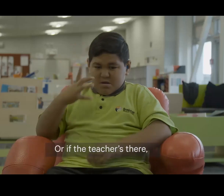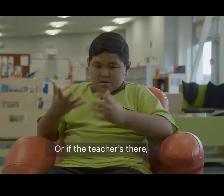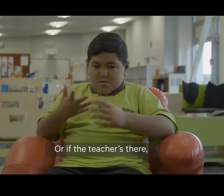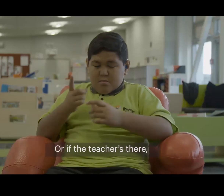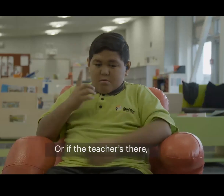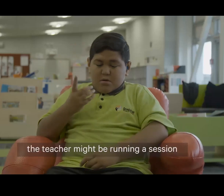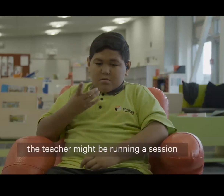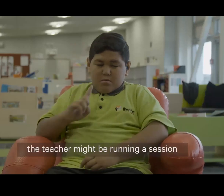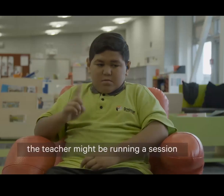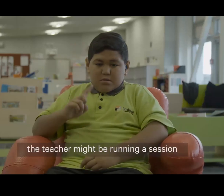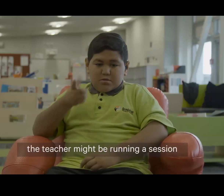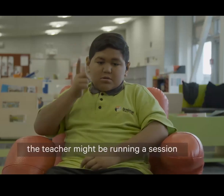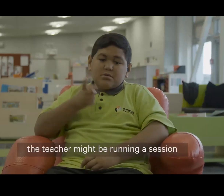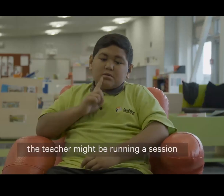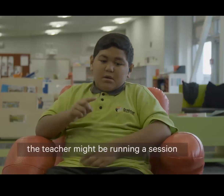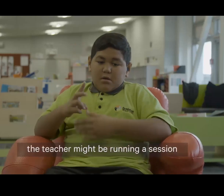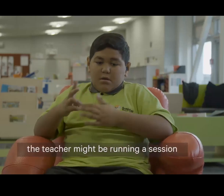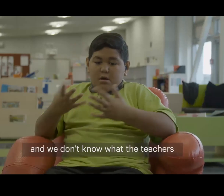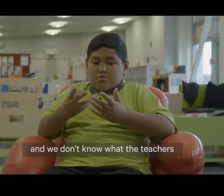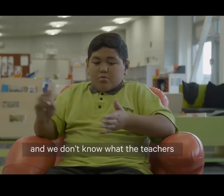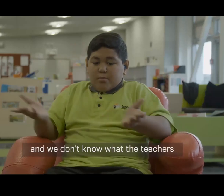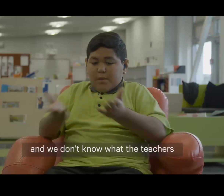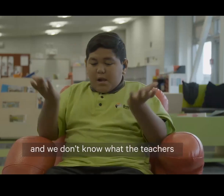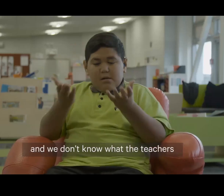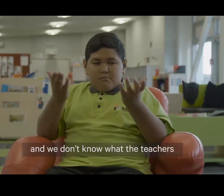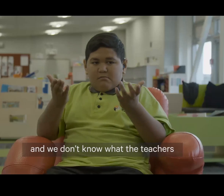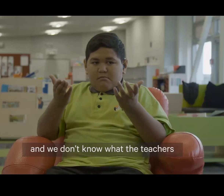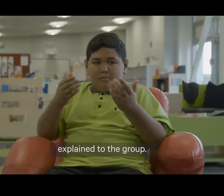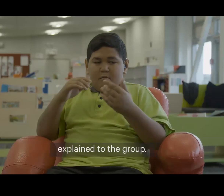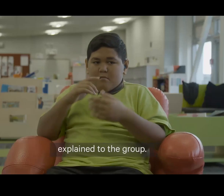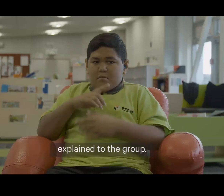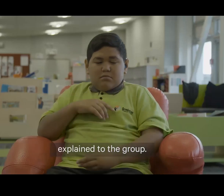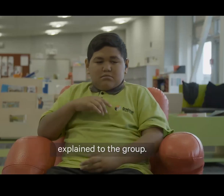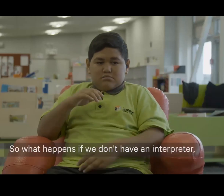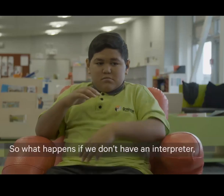Or if the teacher's there, the teacher might be running a session, and we don't know what the teachers explained to the group.